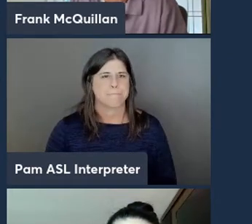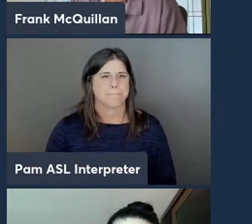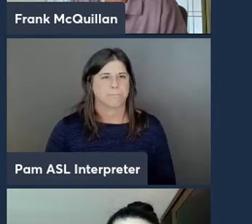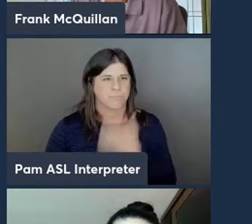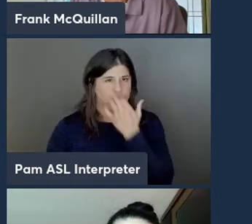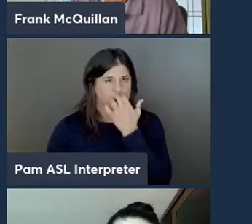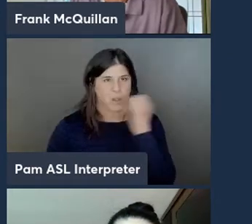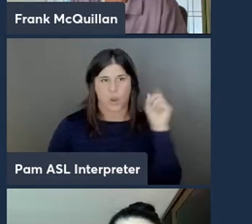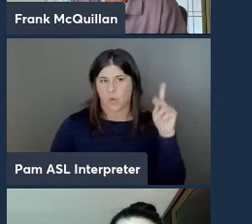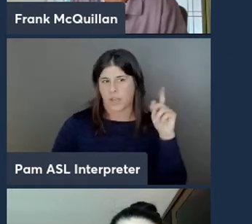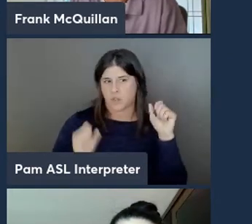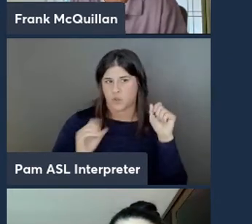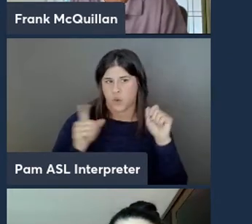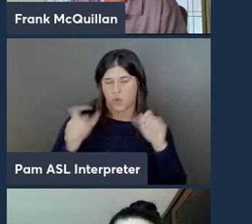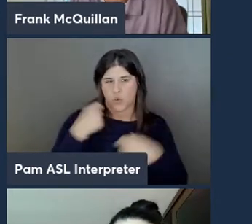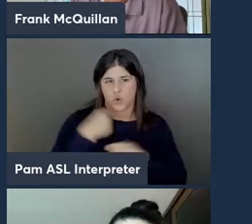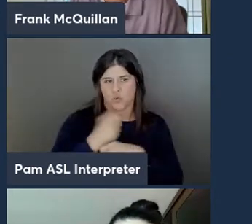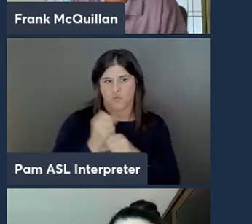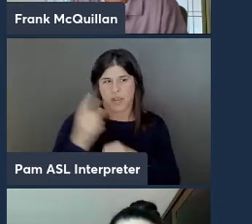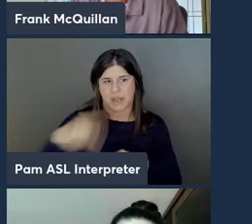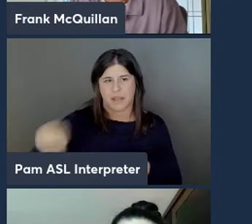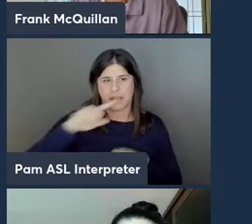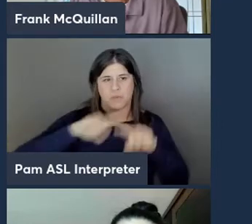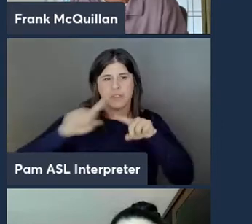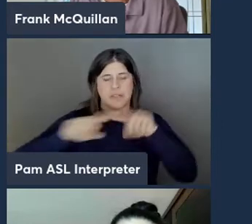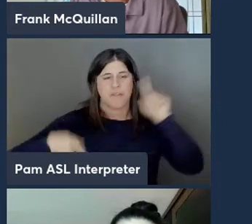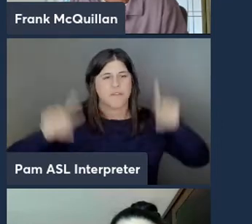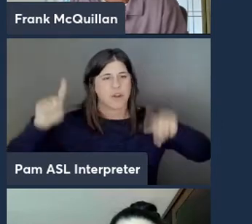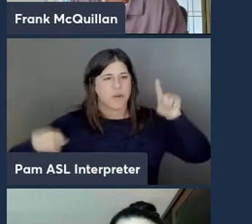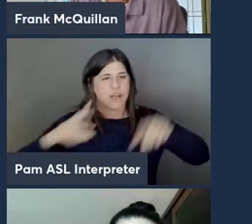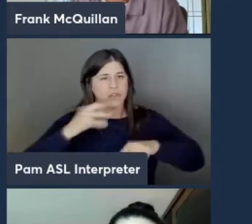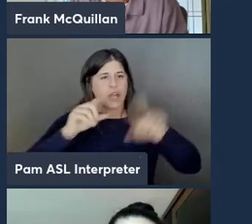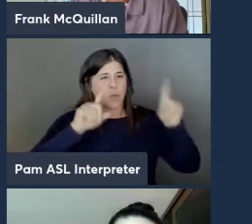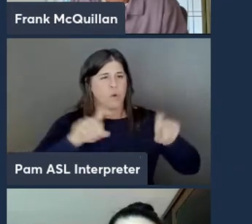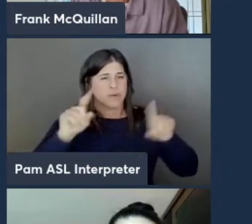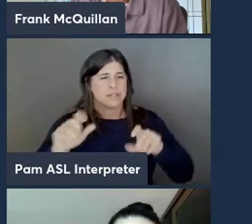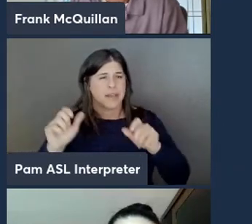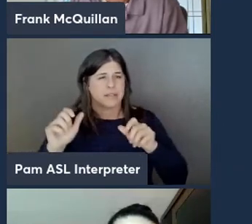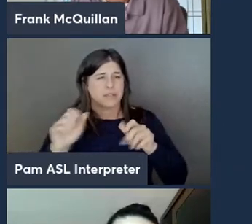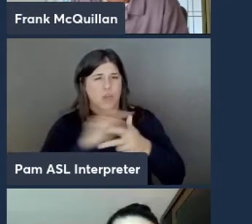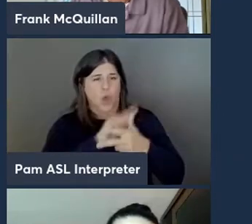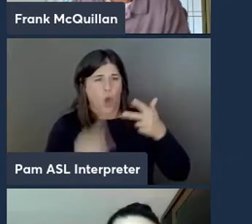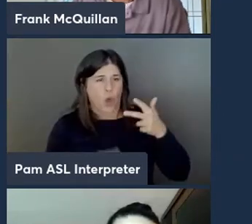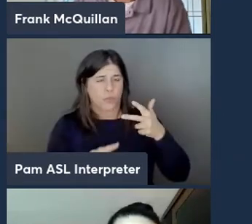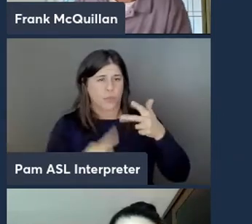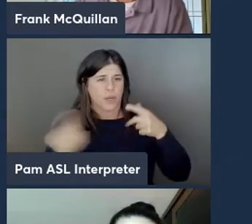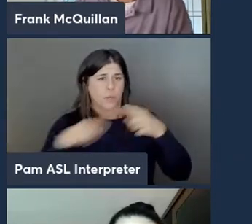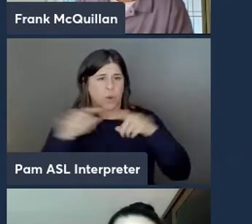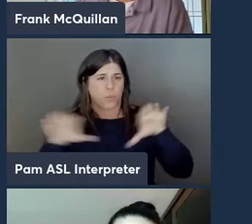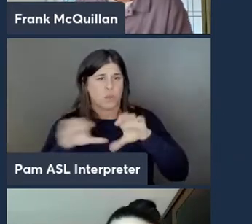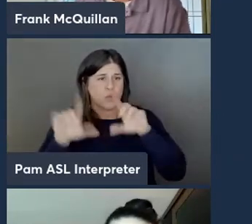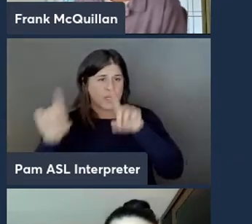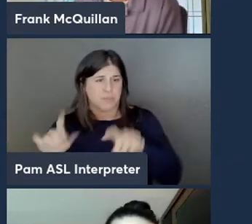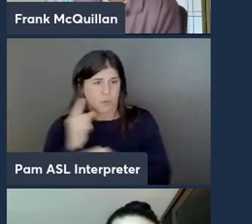So you're creating these different variations and we're gonna test against all three of those once we do the experiment, right? Correct, so we're gonna,